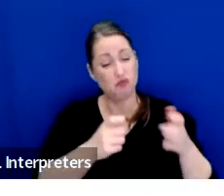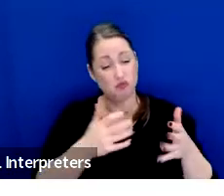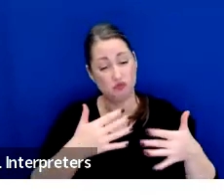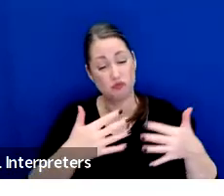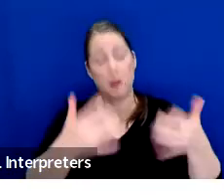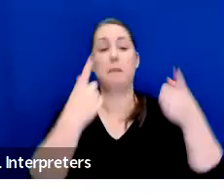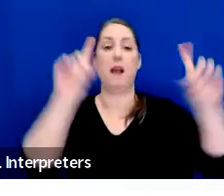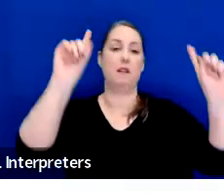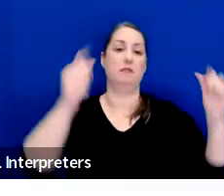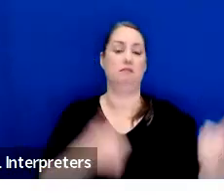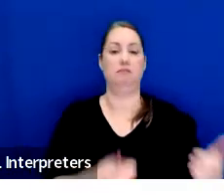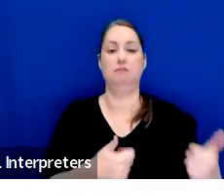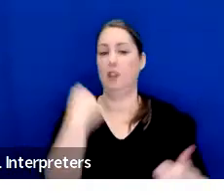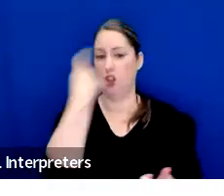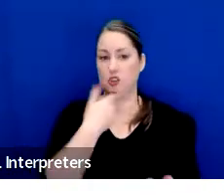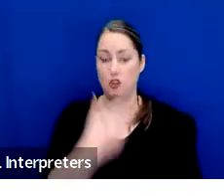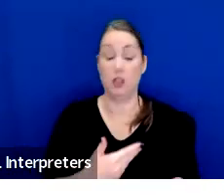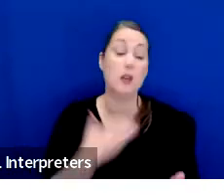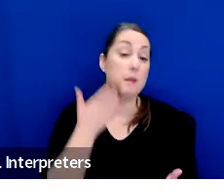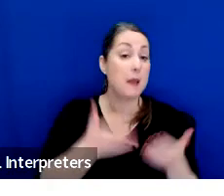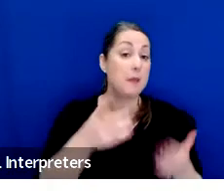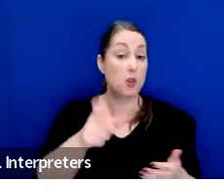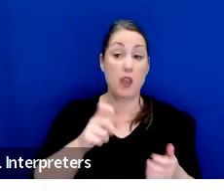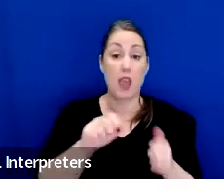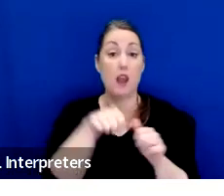This is your discipline that you love, that you've devoted your life to.